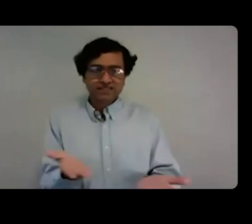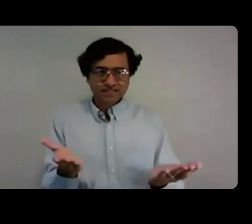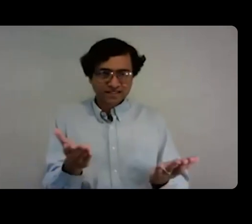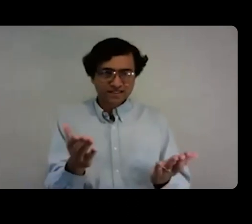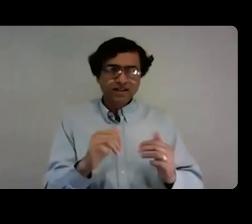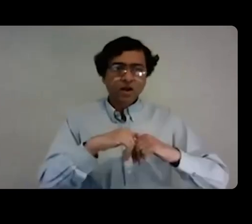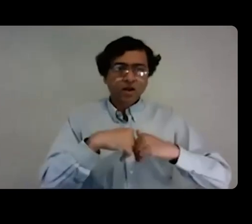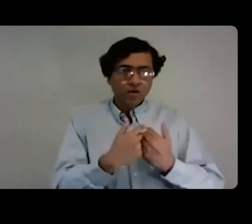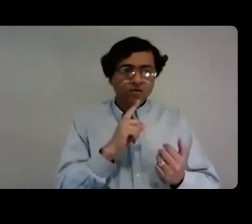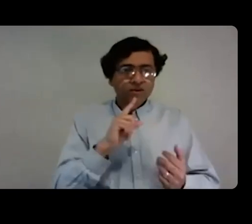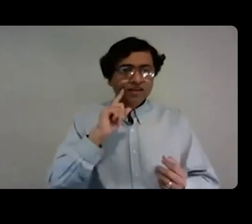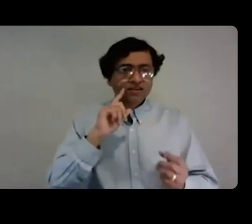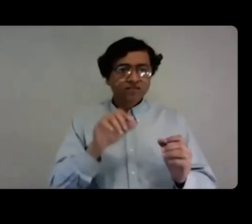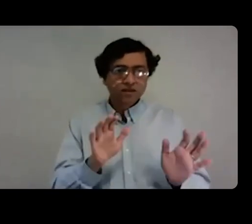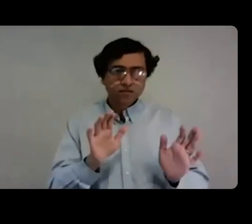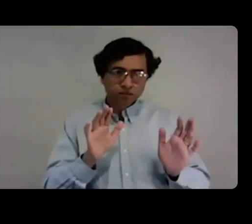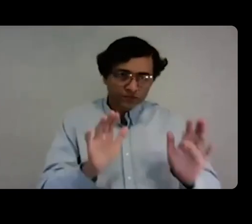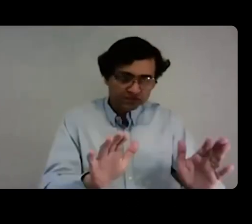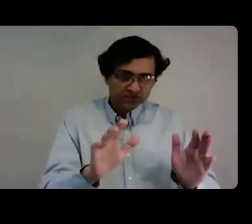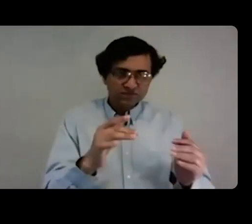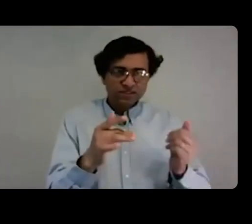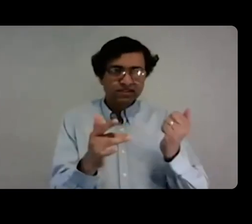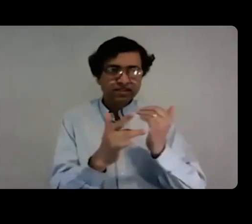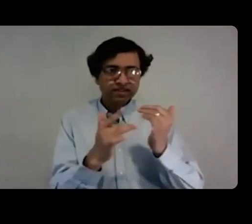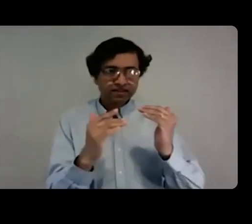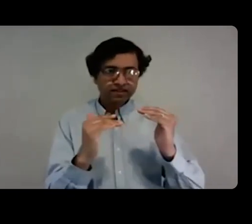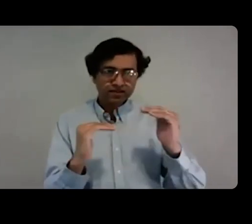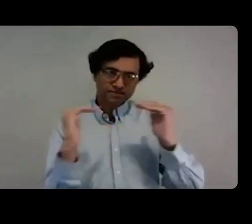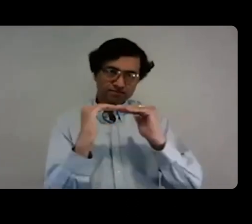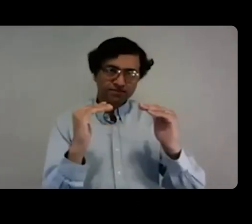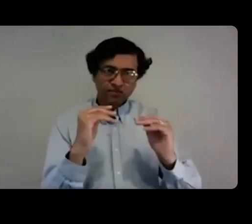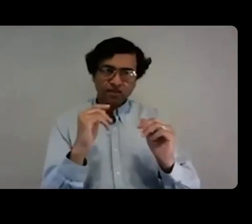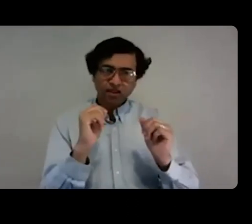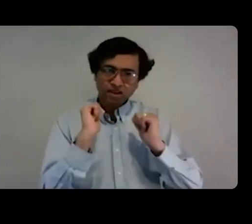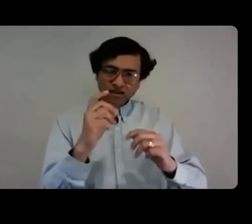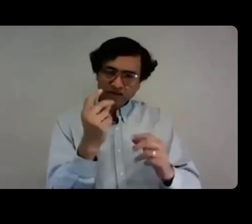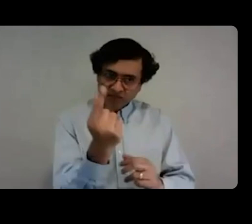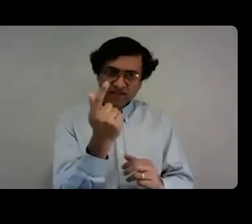or appropriate party to make it happen. So when deaf people have gotten involved in technology